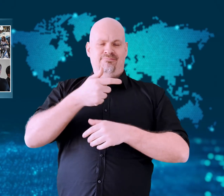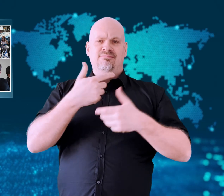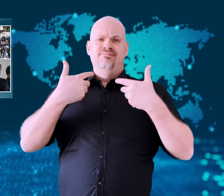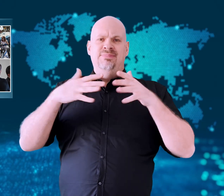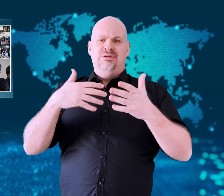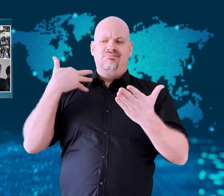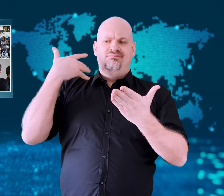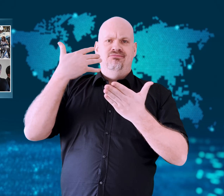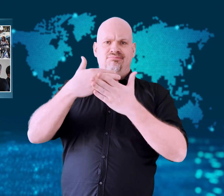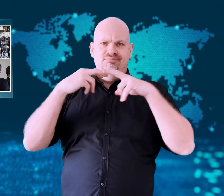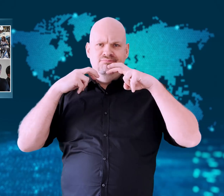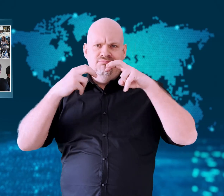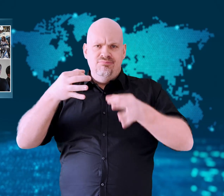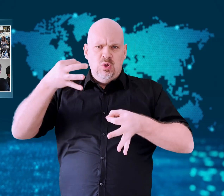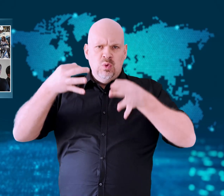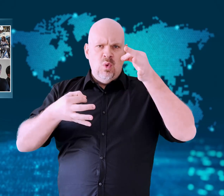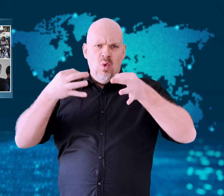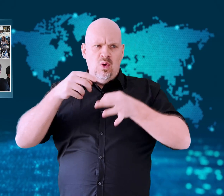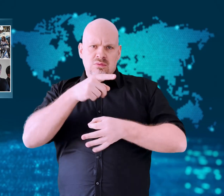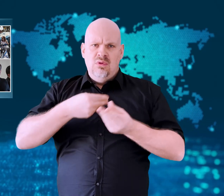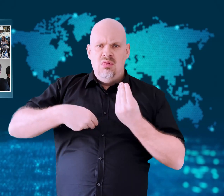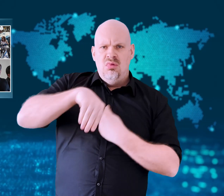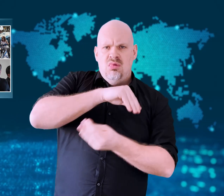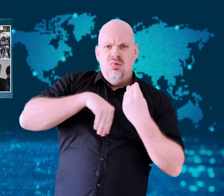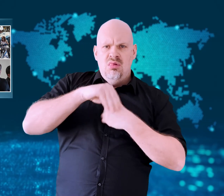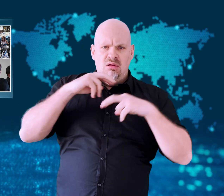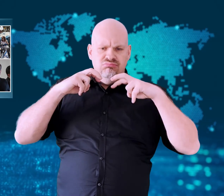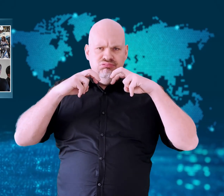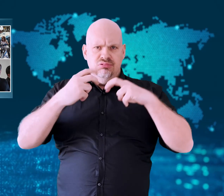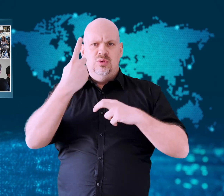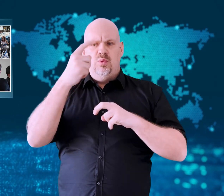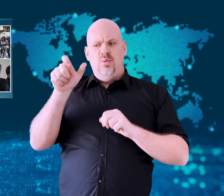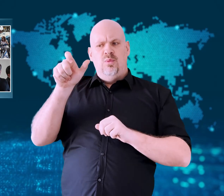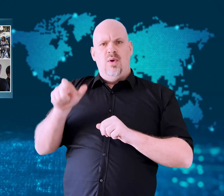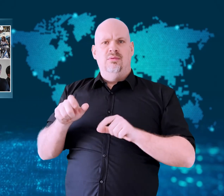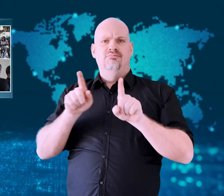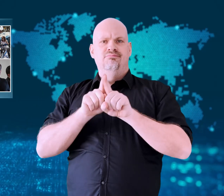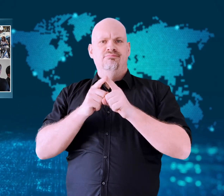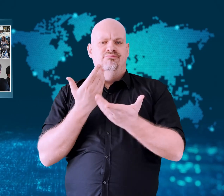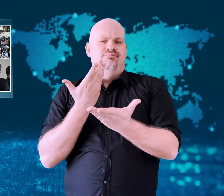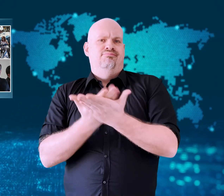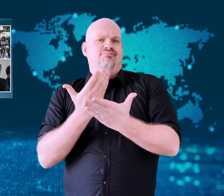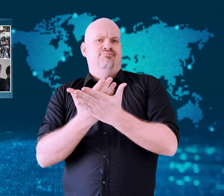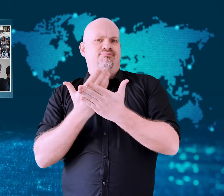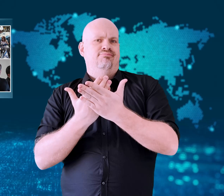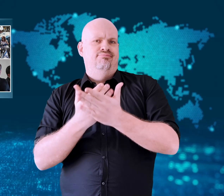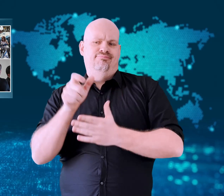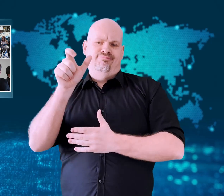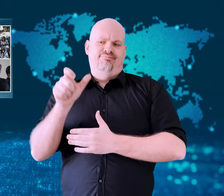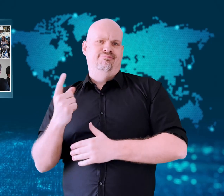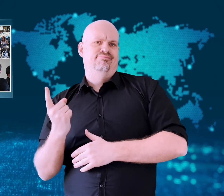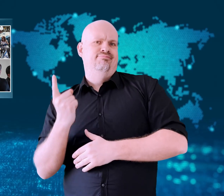A witness in Netanyahu’s corruption trial was